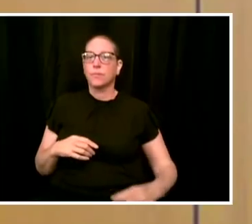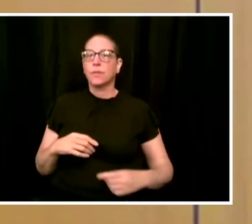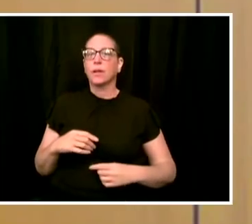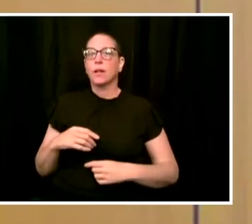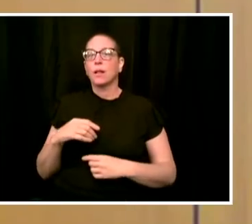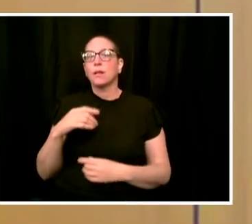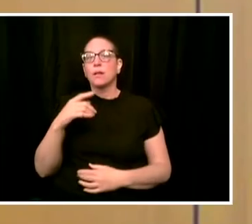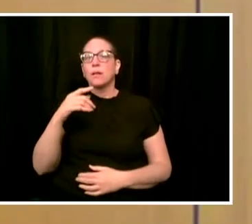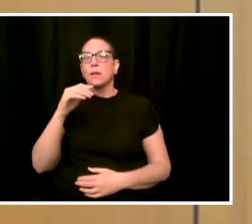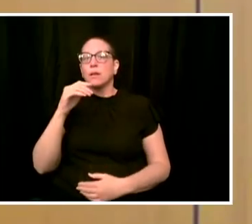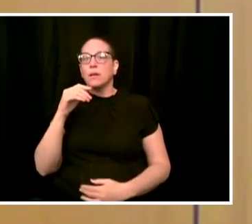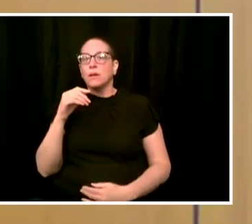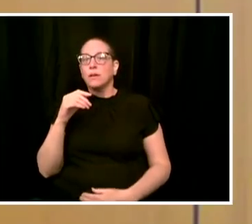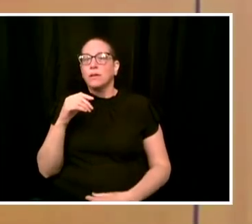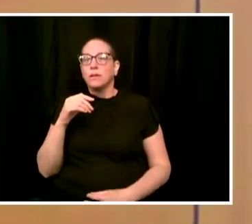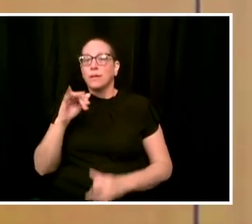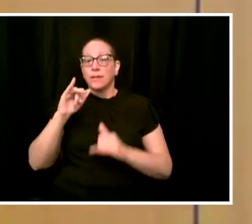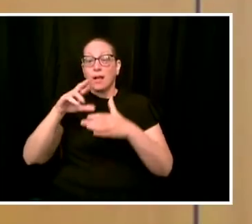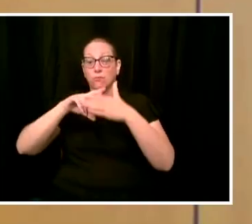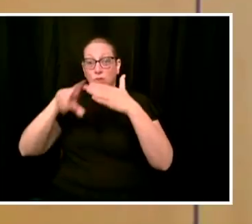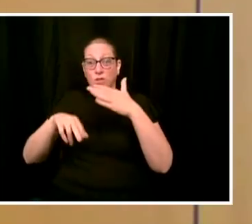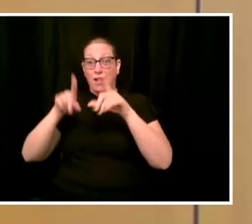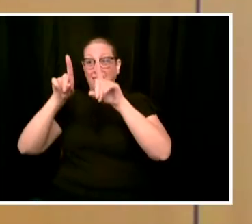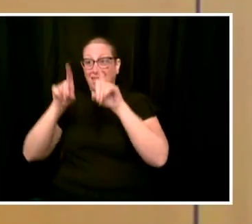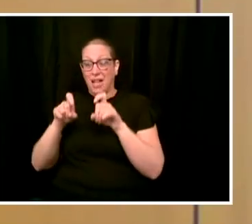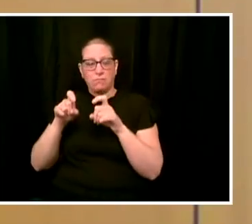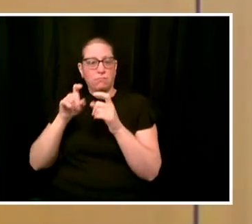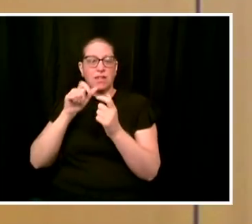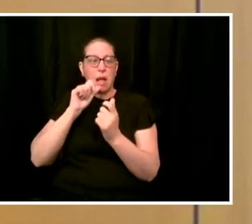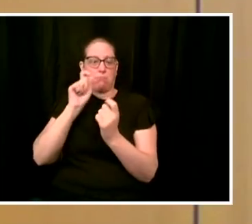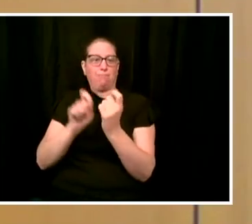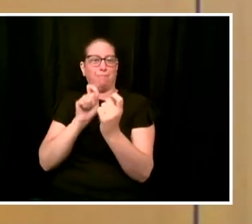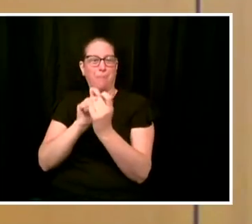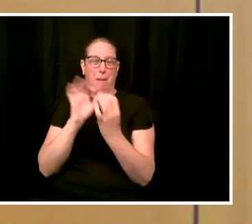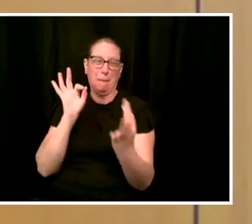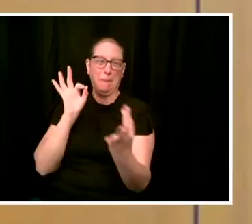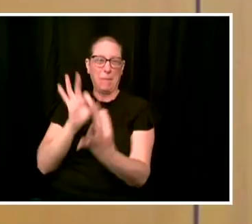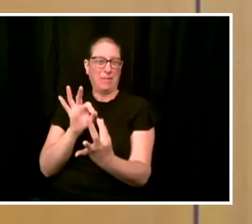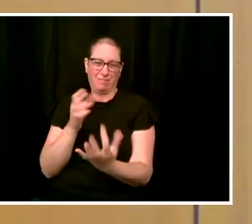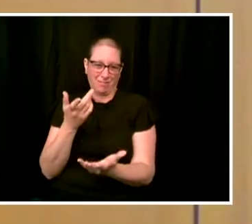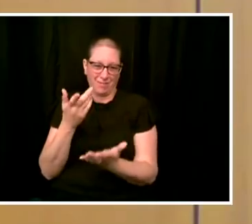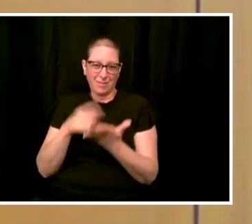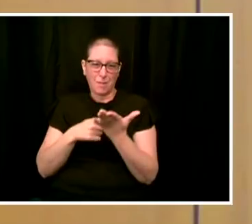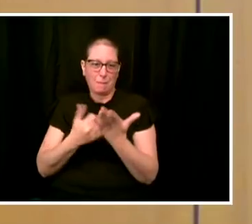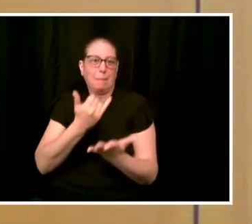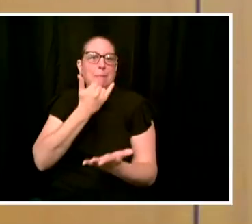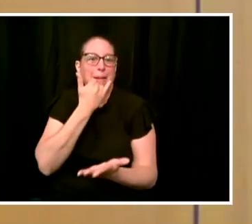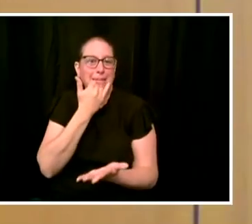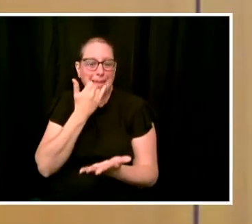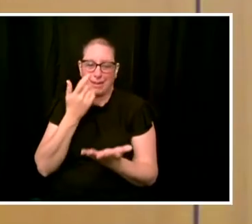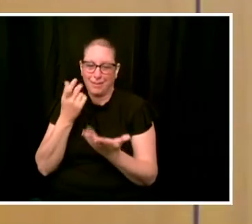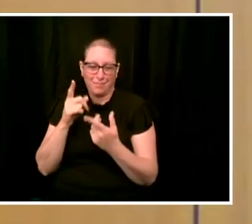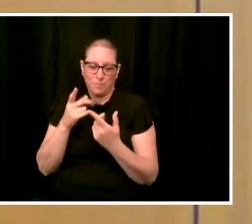THIS COULD HAVE BEEN THE CAUSE MONGVI FORWARD. THE MOST IMPORTANT THING